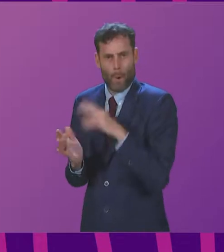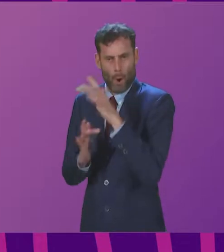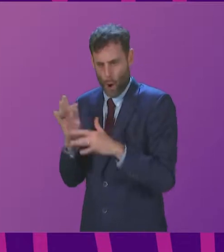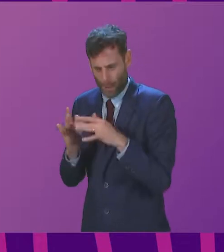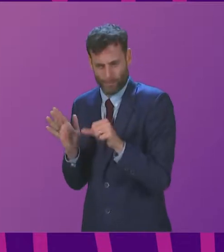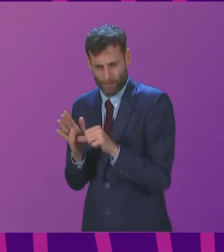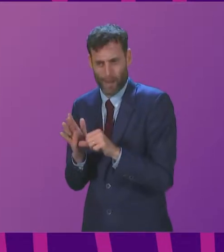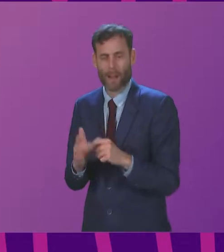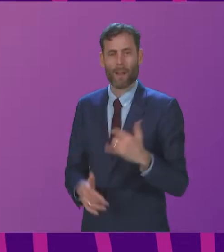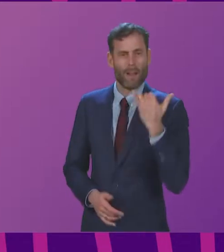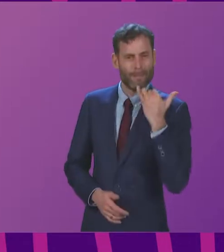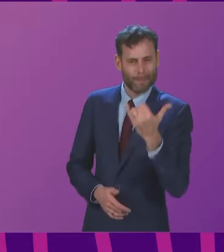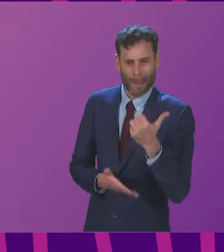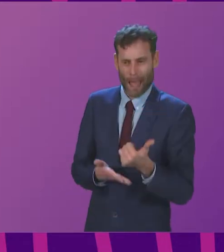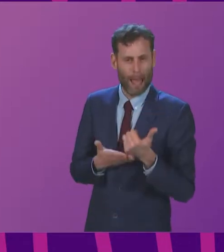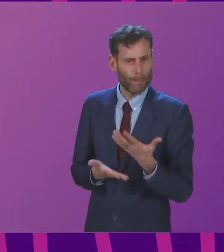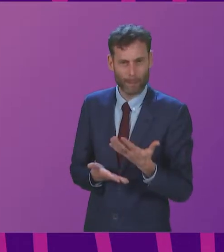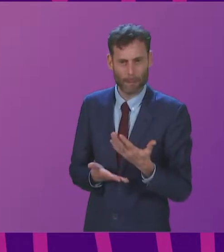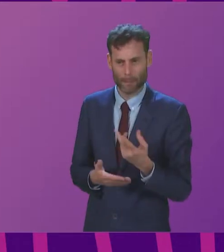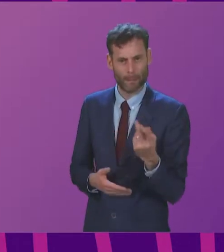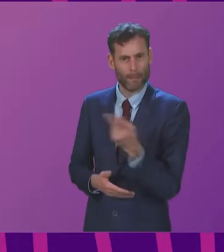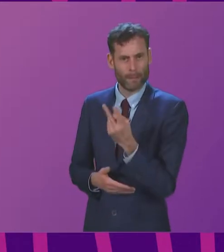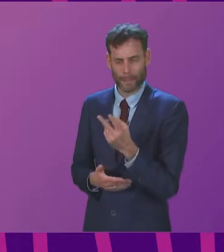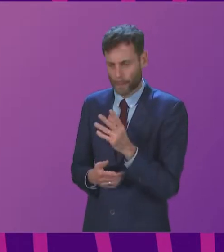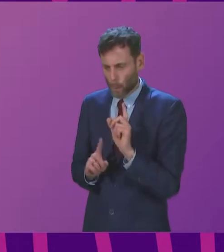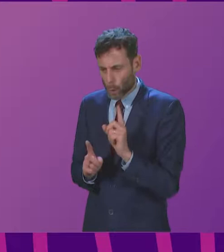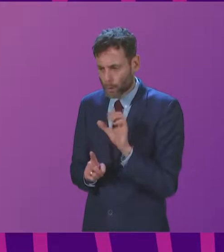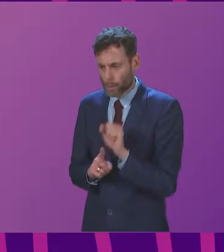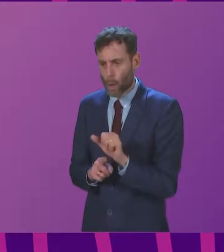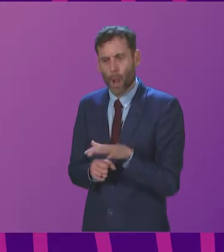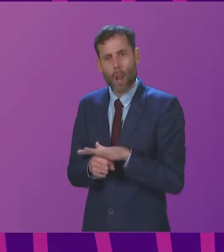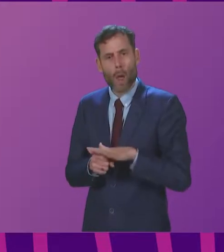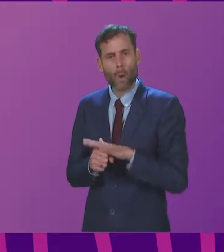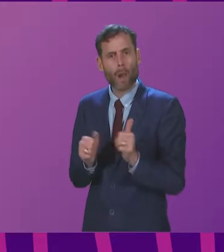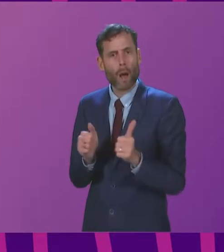helpline. Both have difficulty in identifying local appointments for my constituents and fail